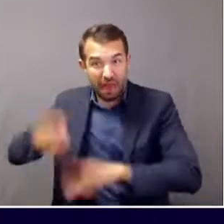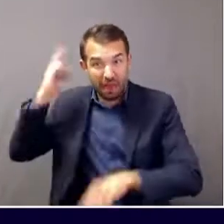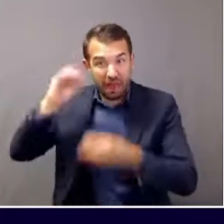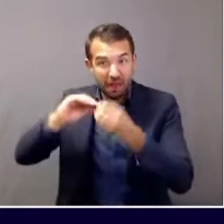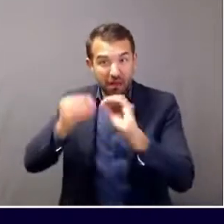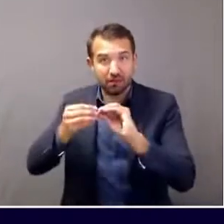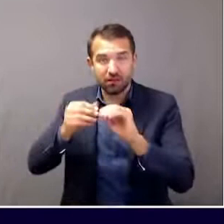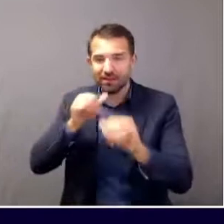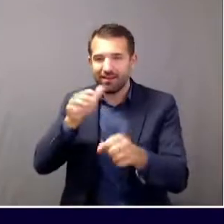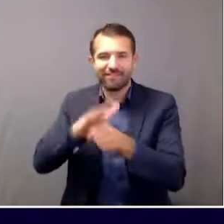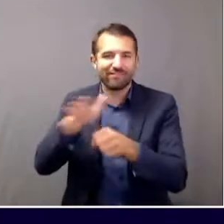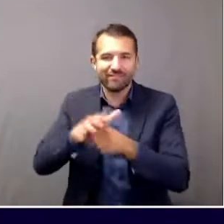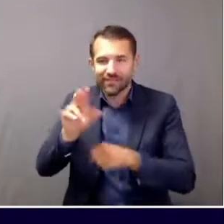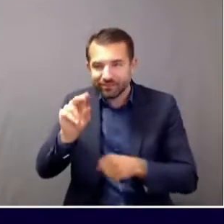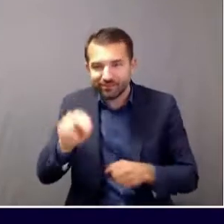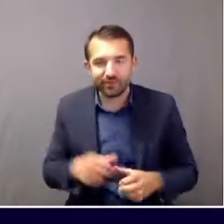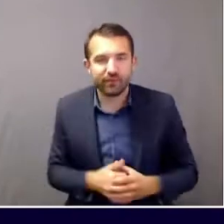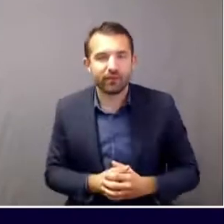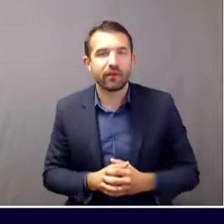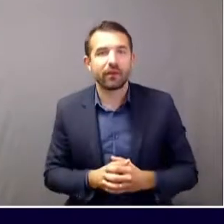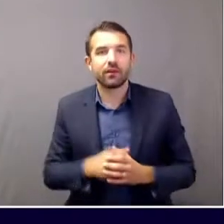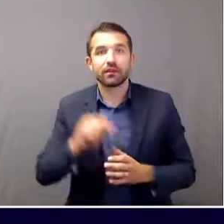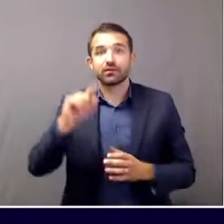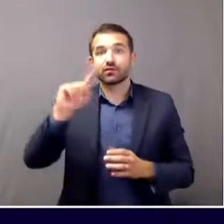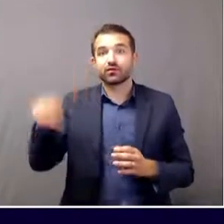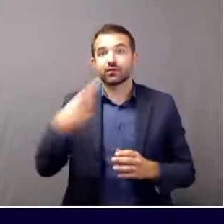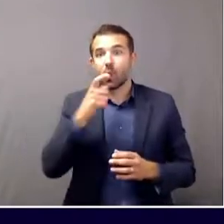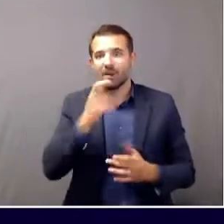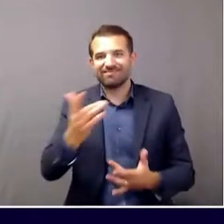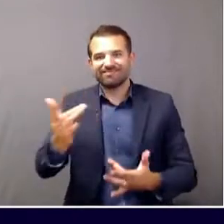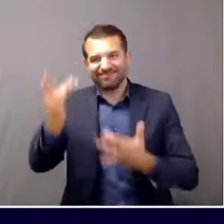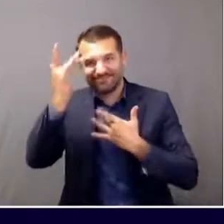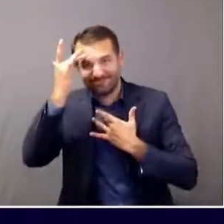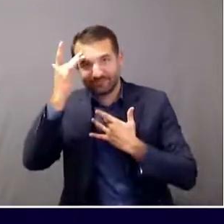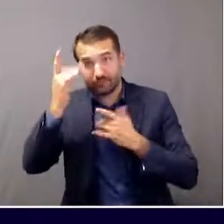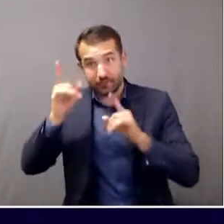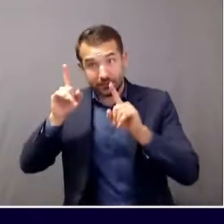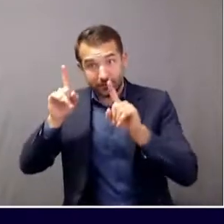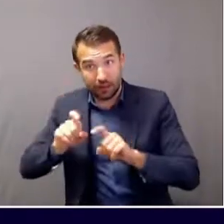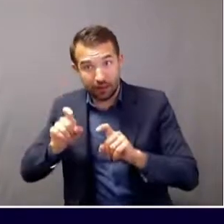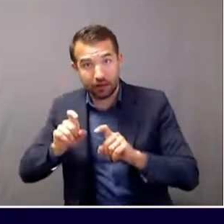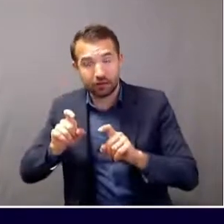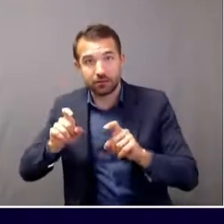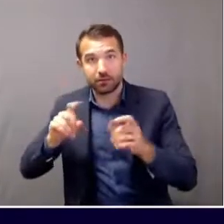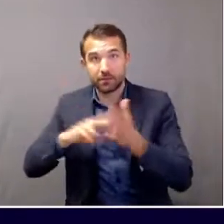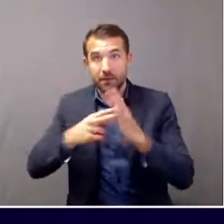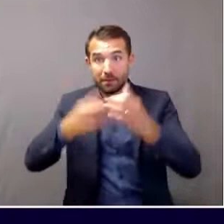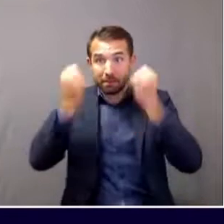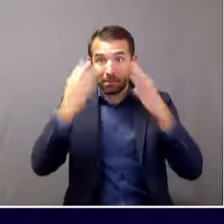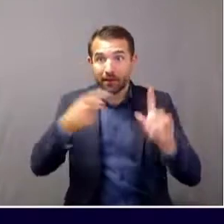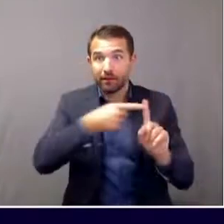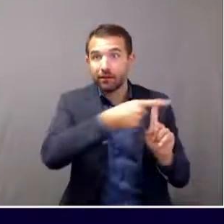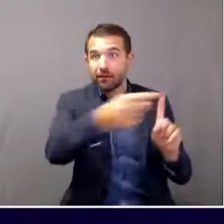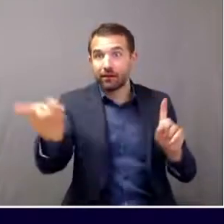or those who are just really symptomatic which is to say